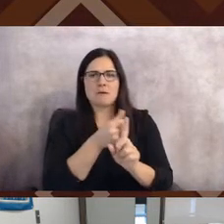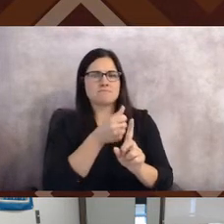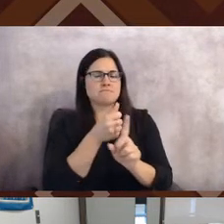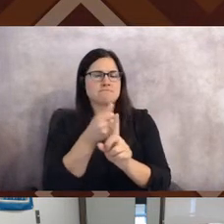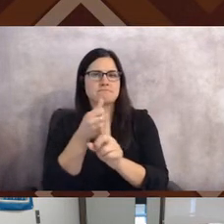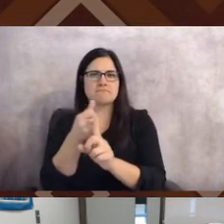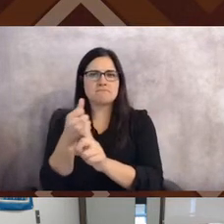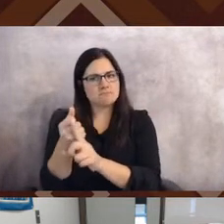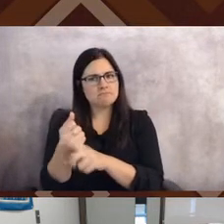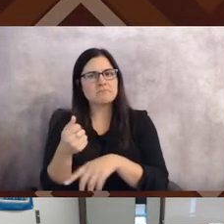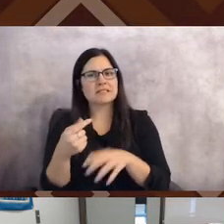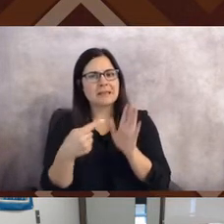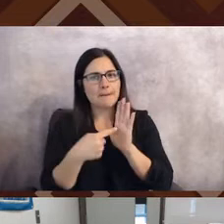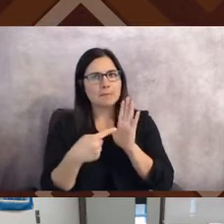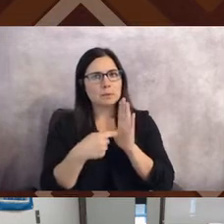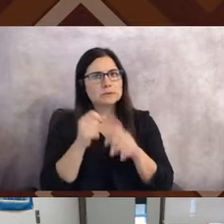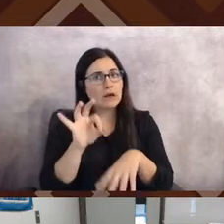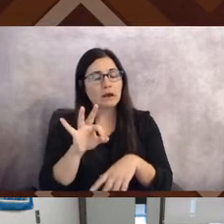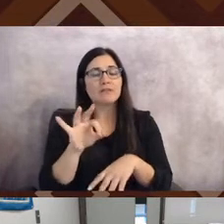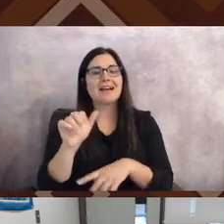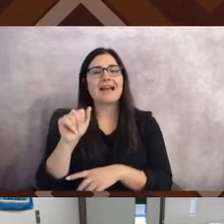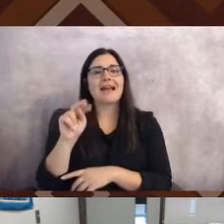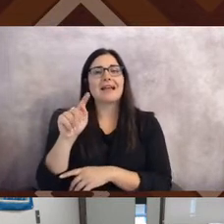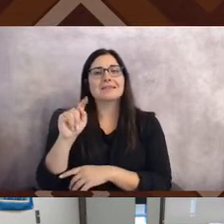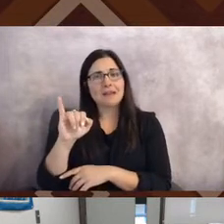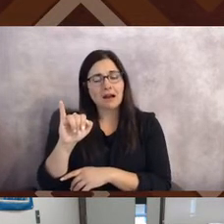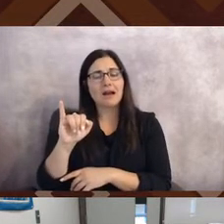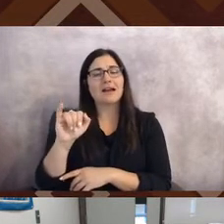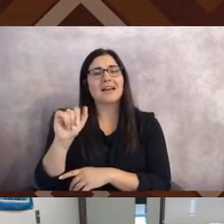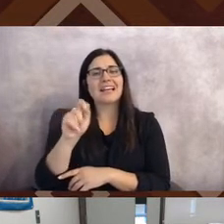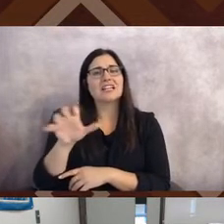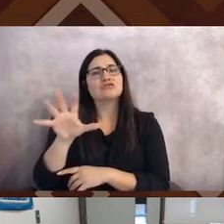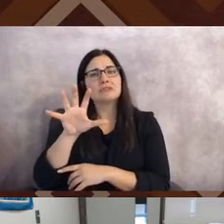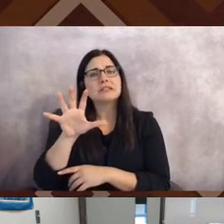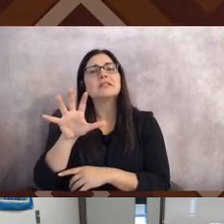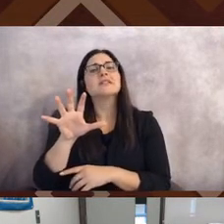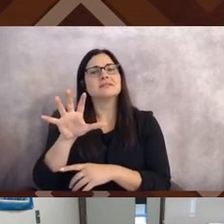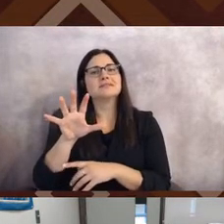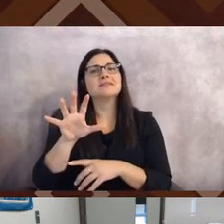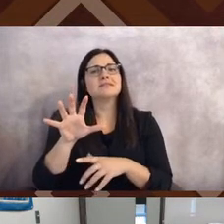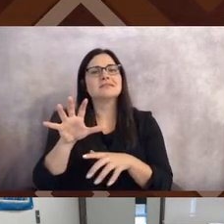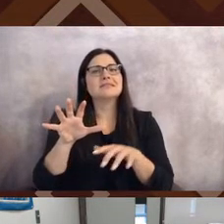of anti-Asian sentiment. OK. Well, thanks, Michael.